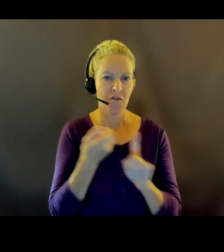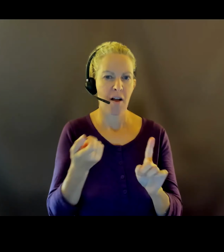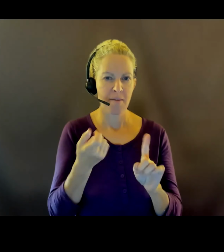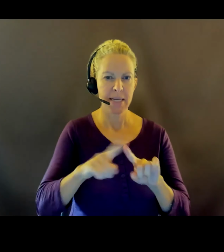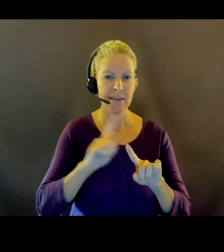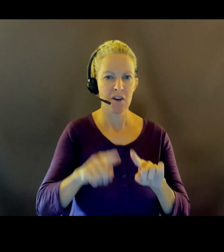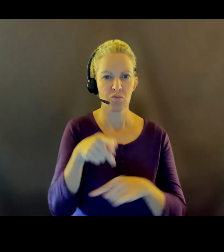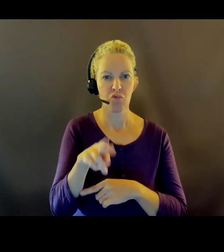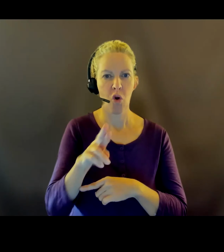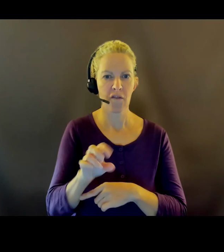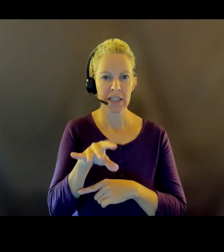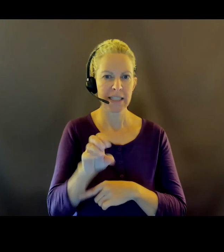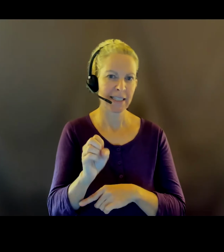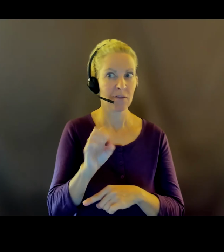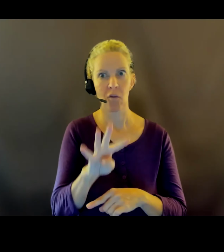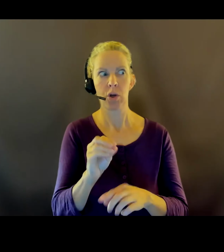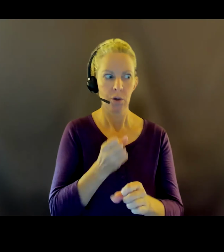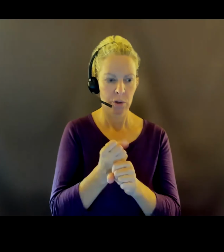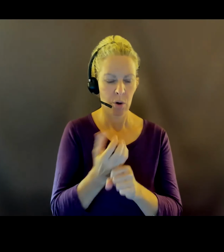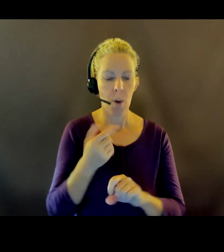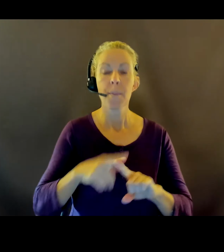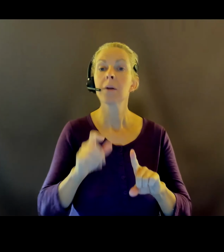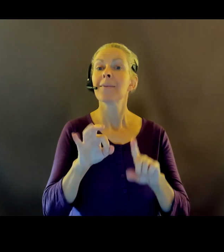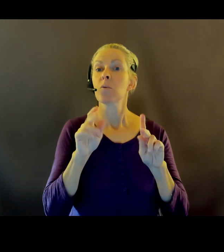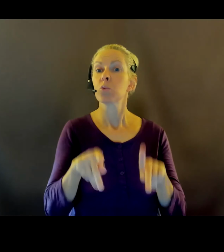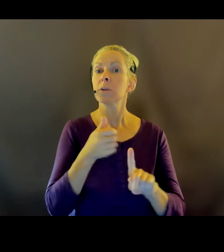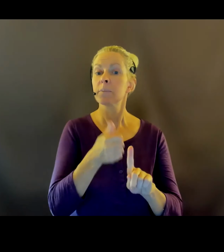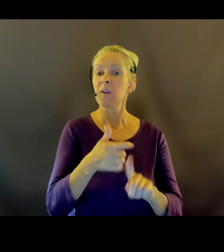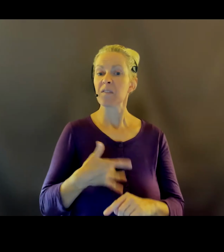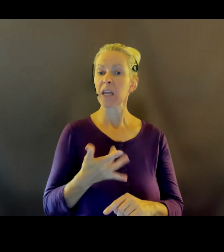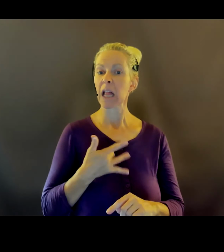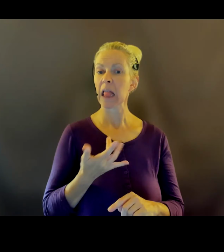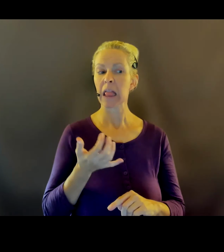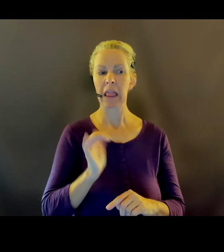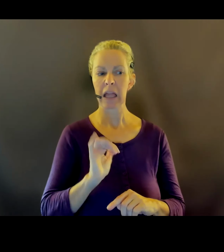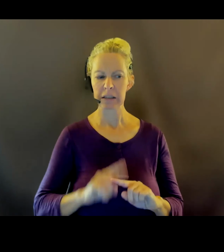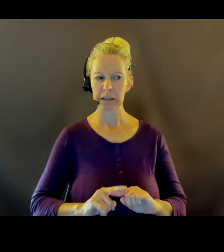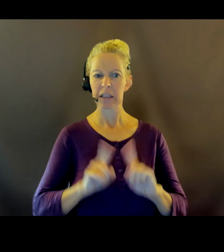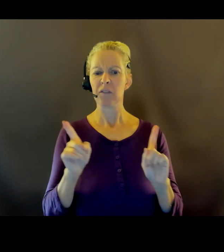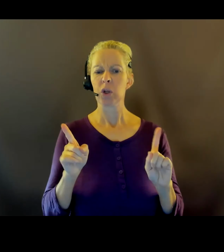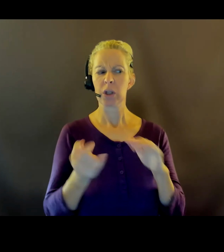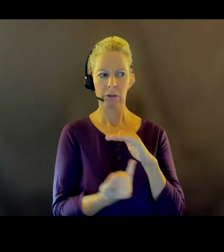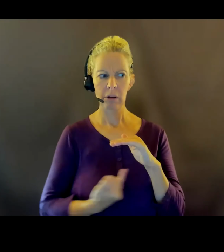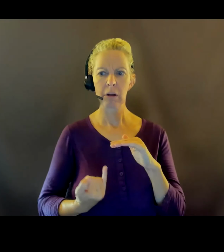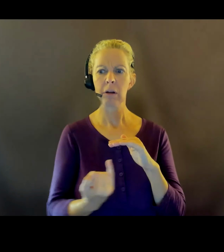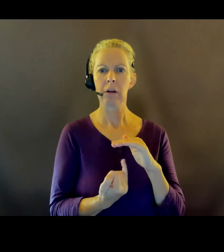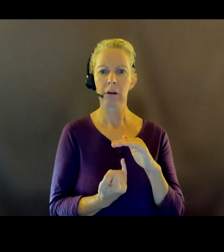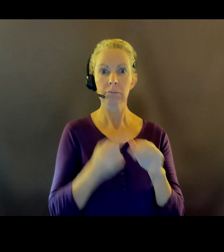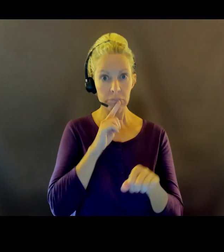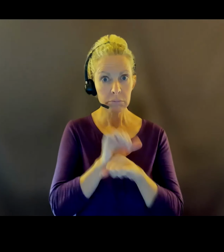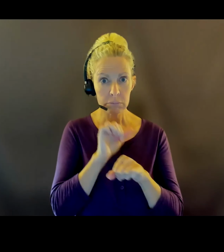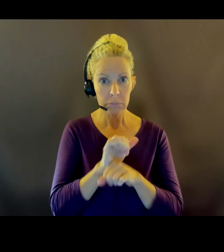When someone feels excluded or othered, different, that's how they feel.